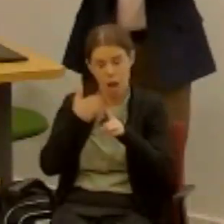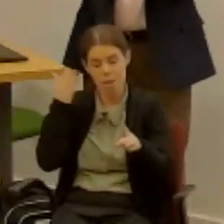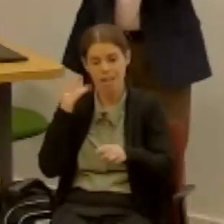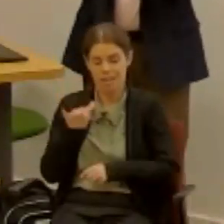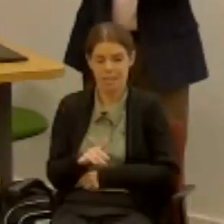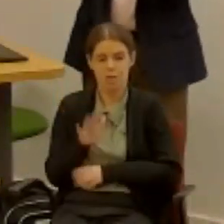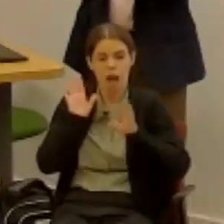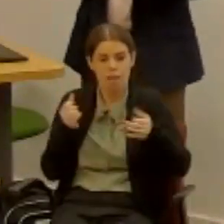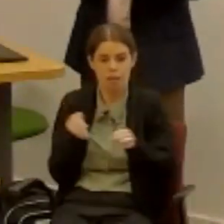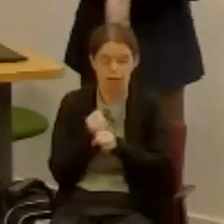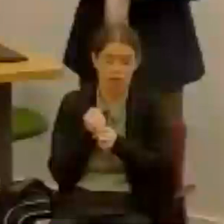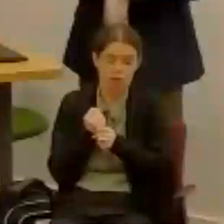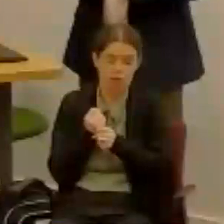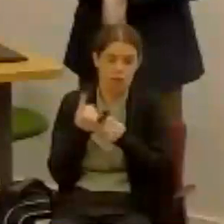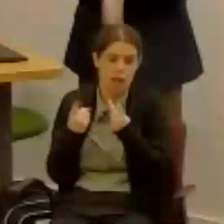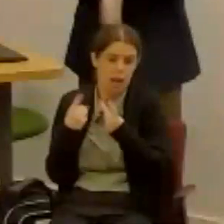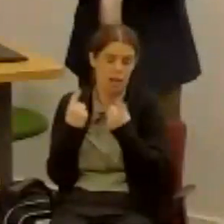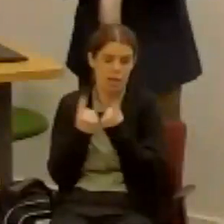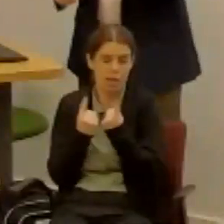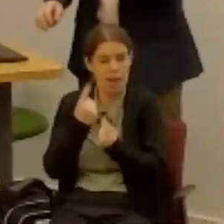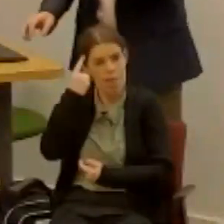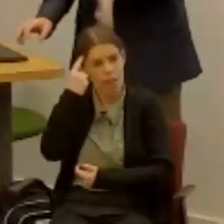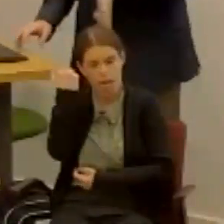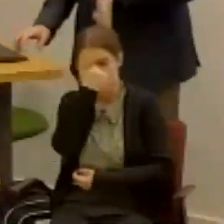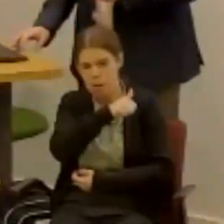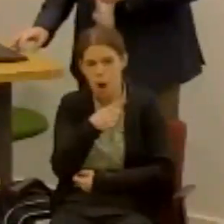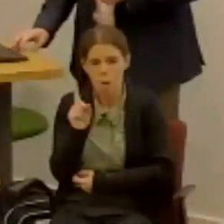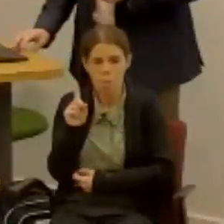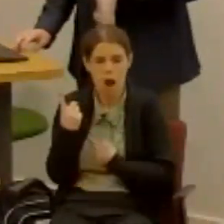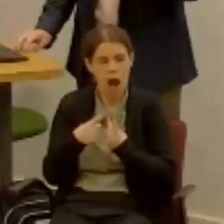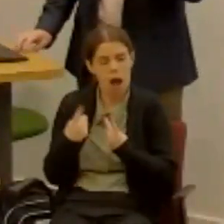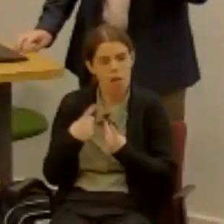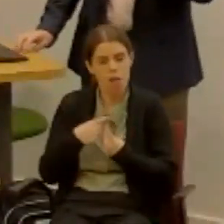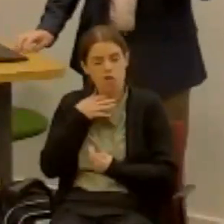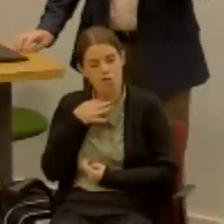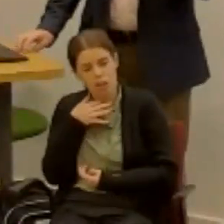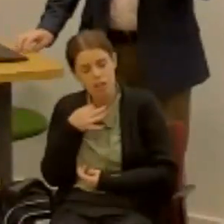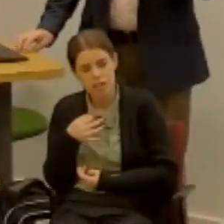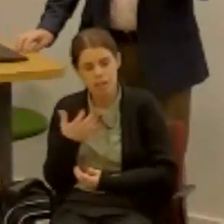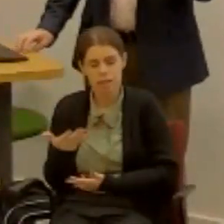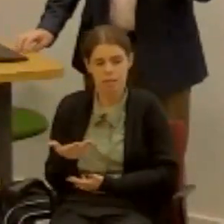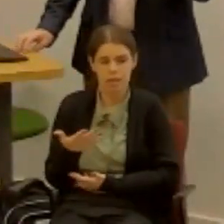So, we're gonna do something else big, smart, or what are the other risk factors? The problem is generally healthy.